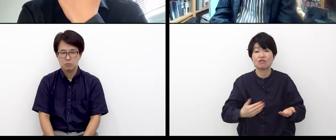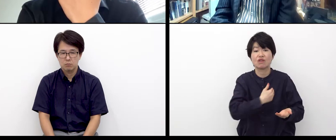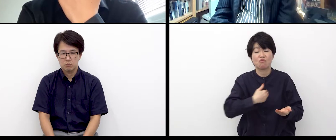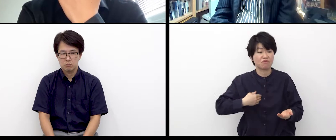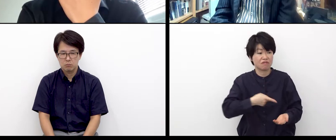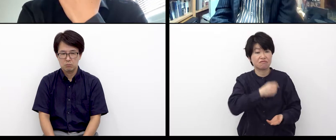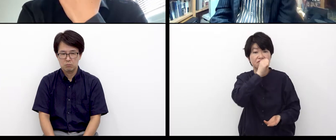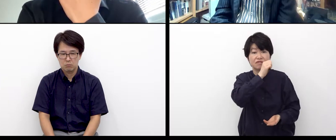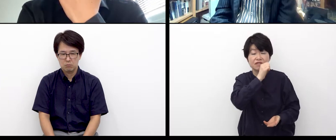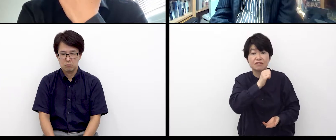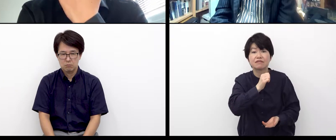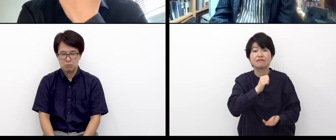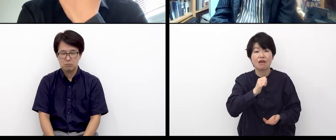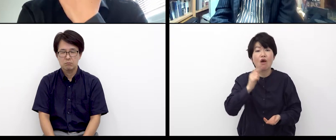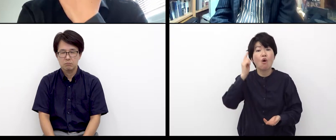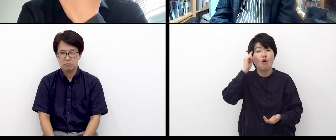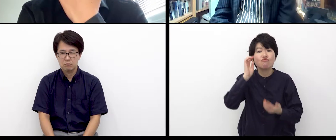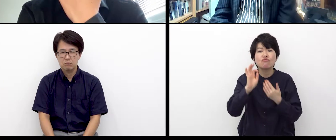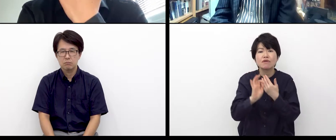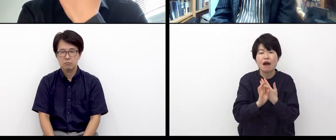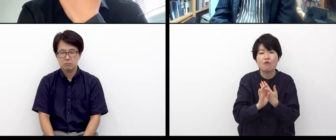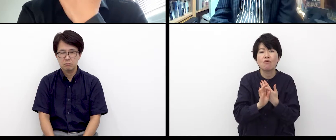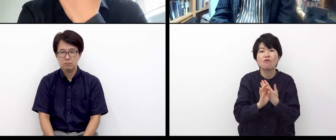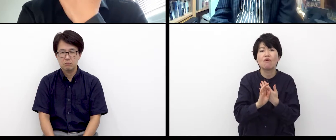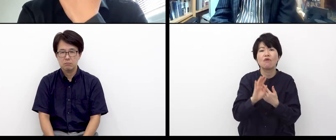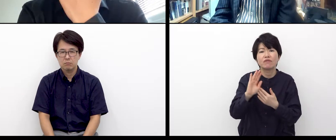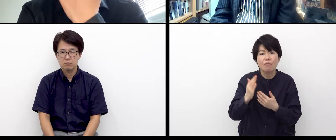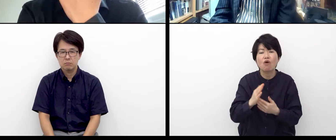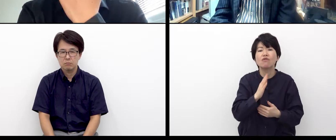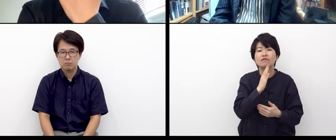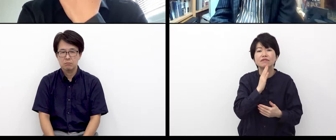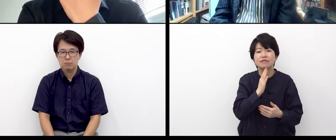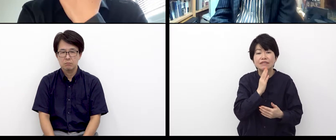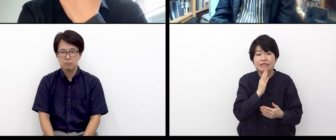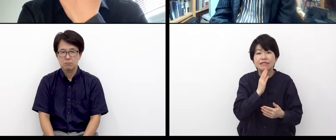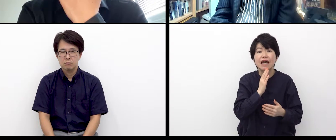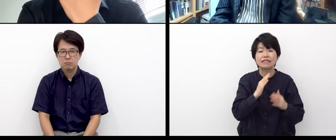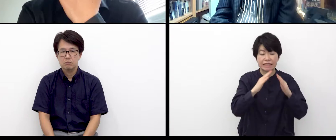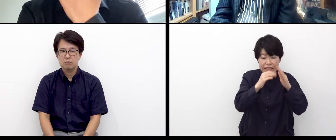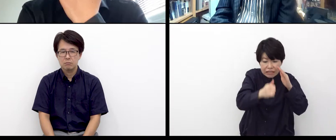Well, “hikikomori” people are mostly normal.